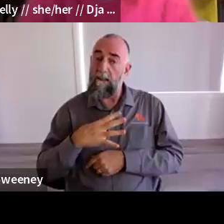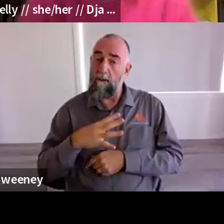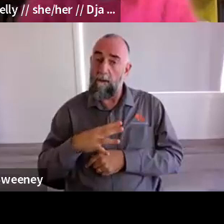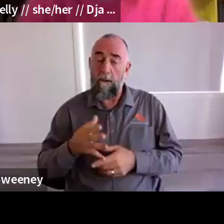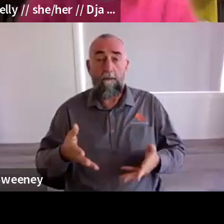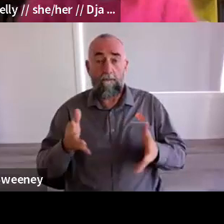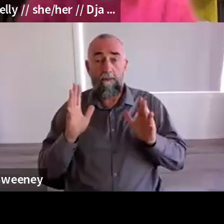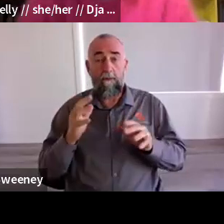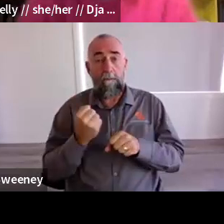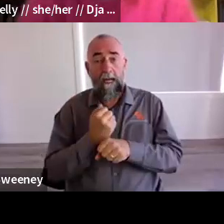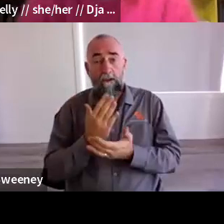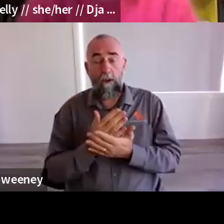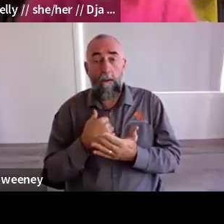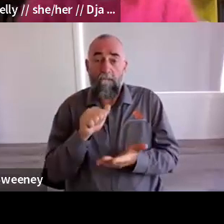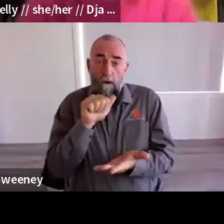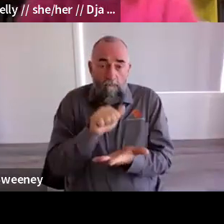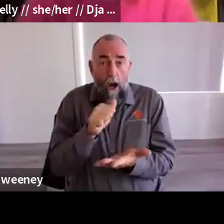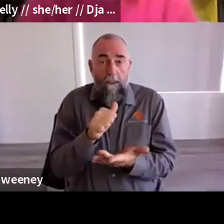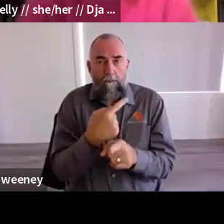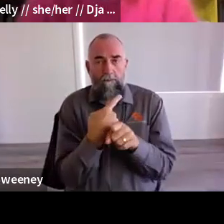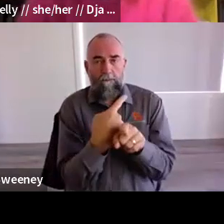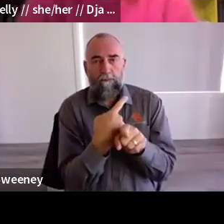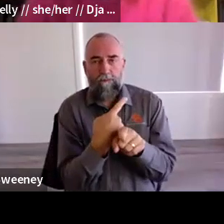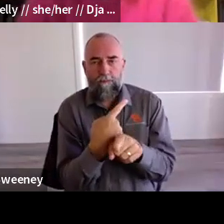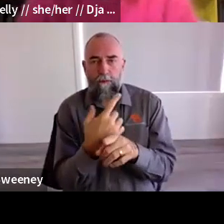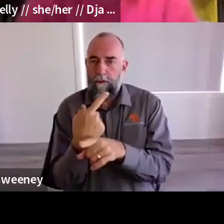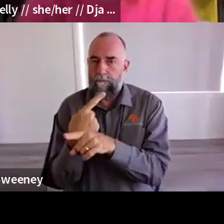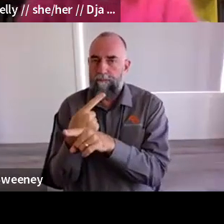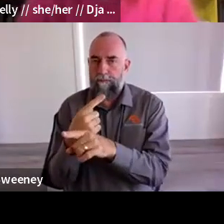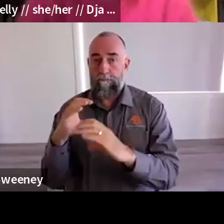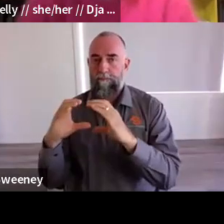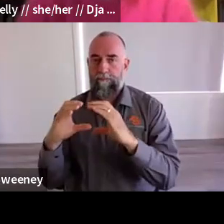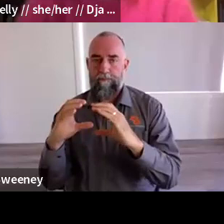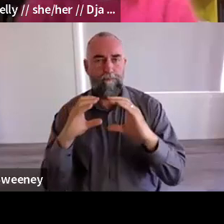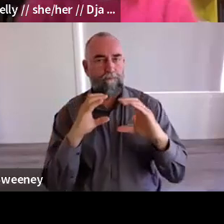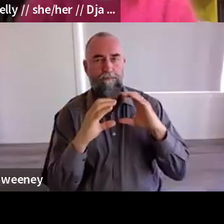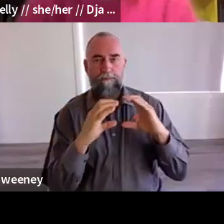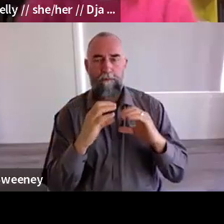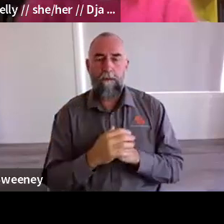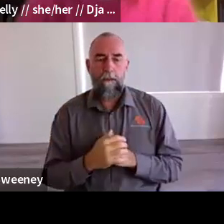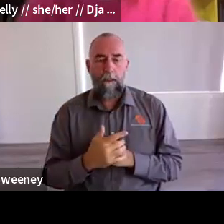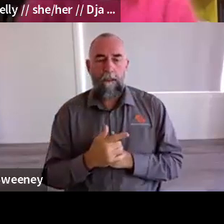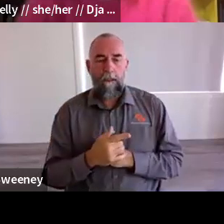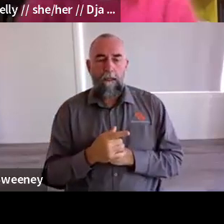other and - you know, having compassion as well in a lot of these conversations. But really, making sure we - we're having these conversations.